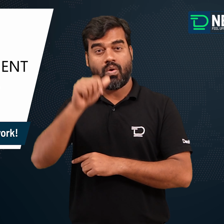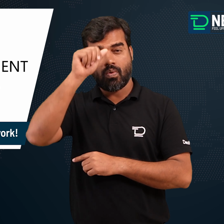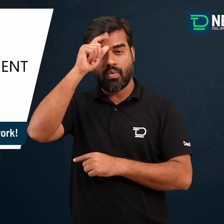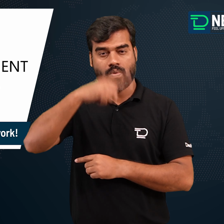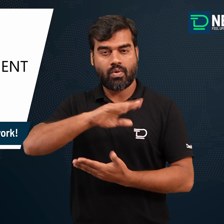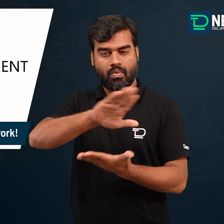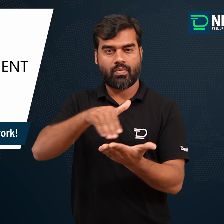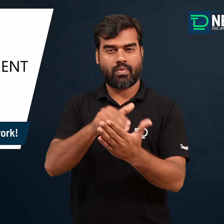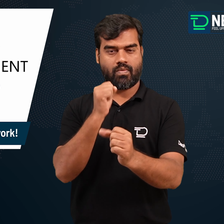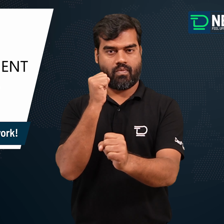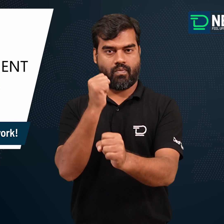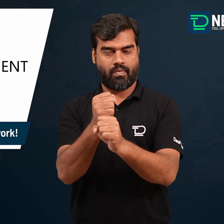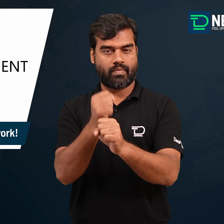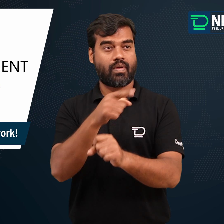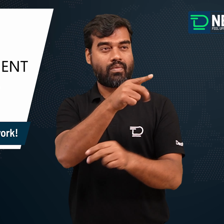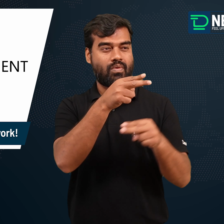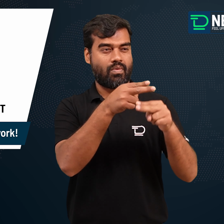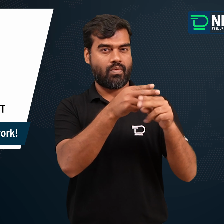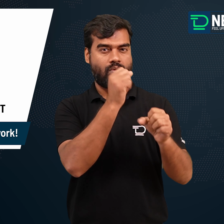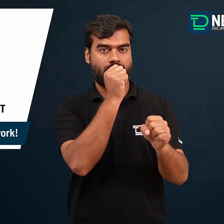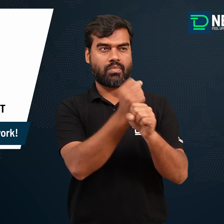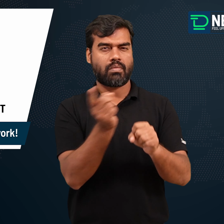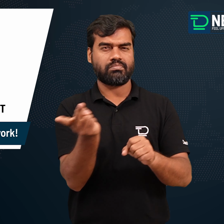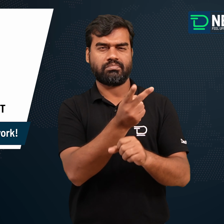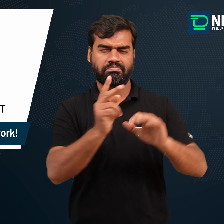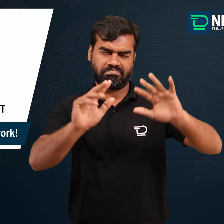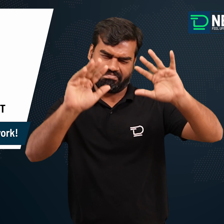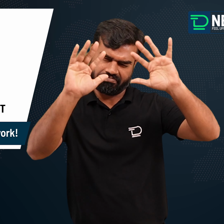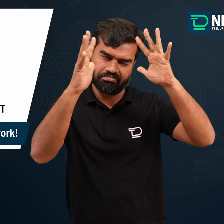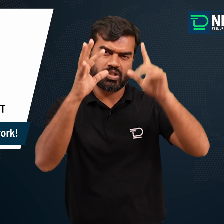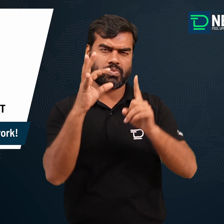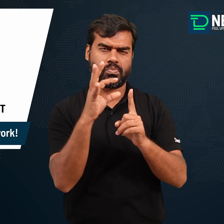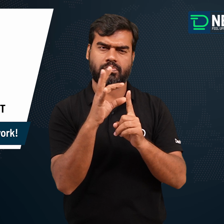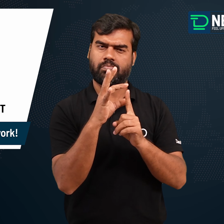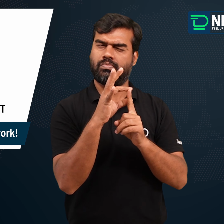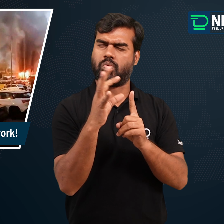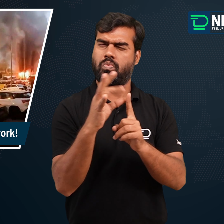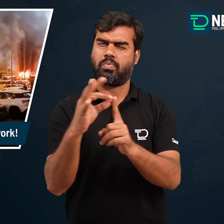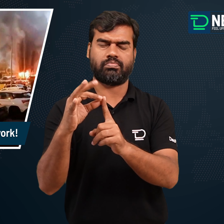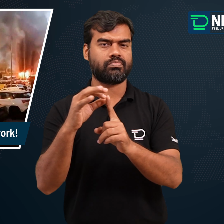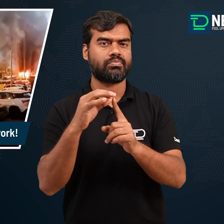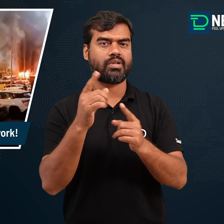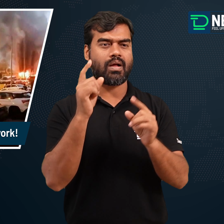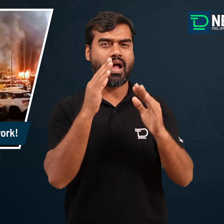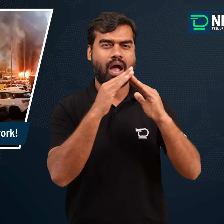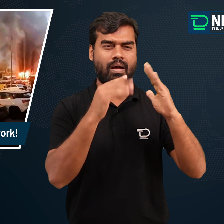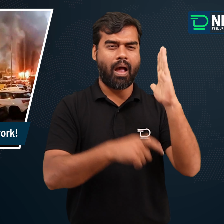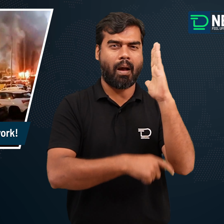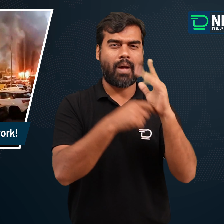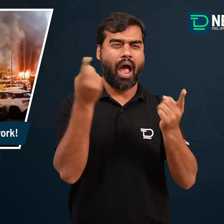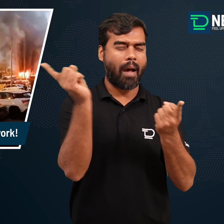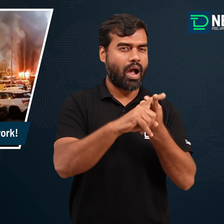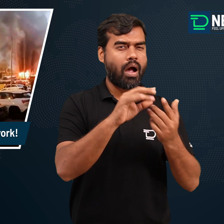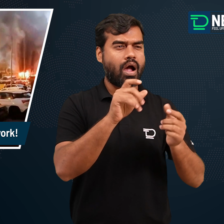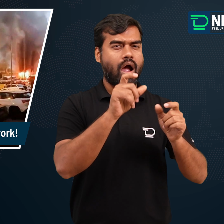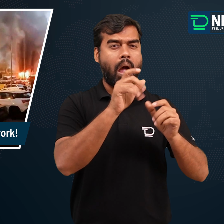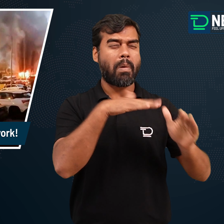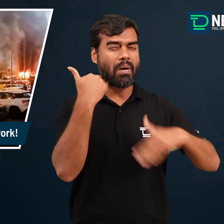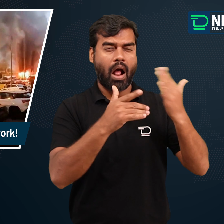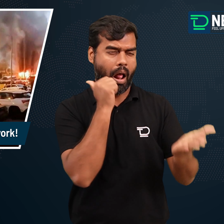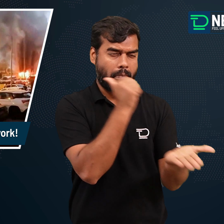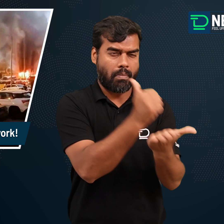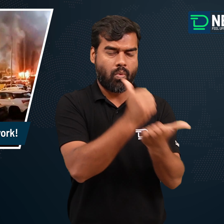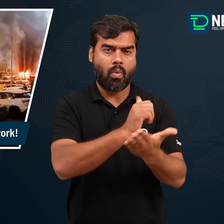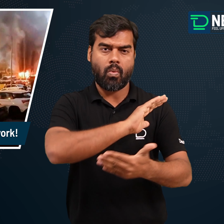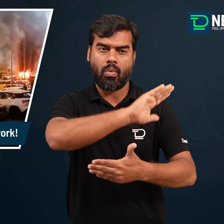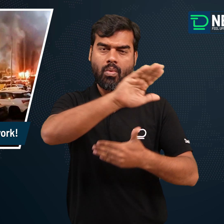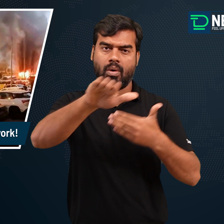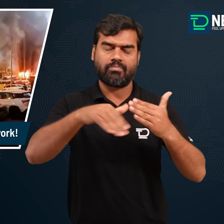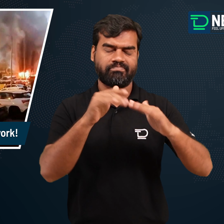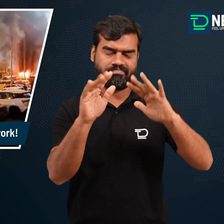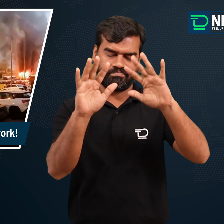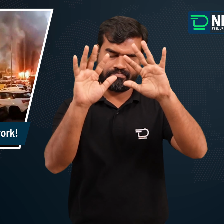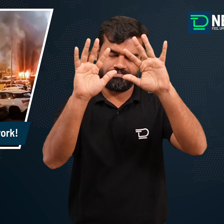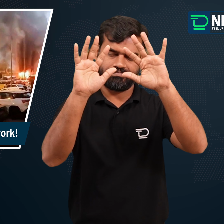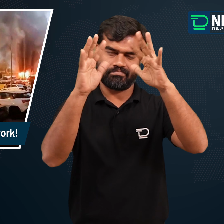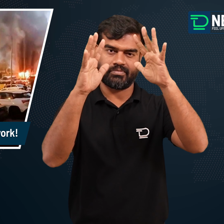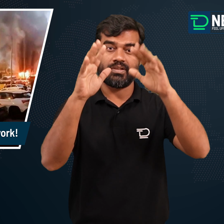praised the efforts of the union government and the Kuwaiti government in the Kuwait fire incident.